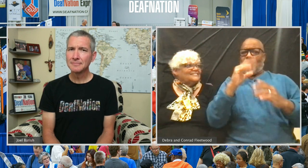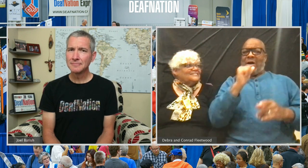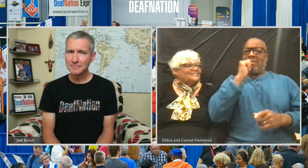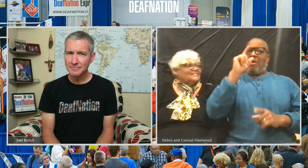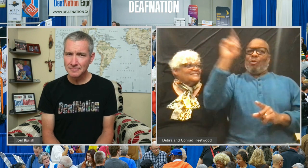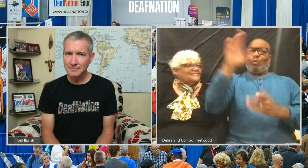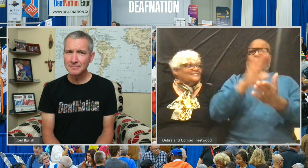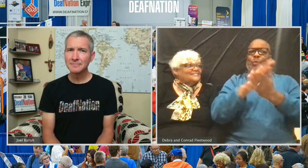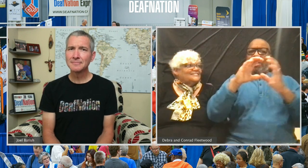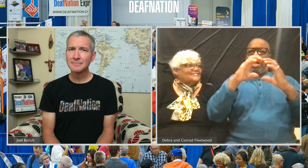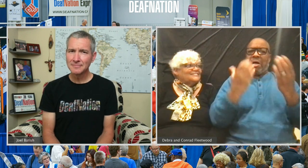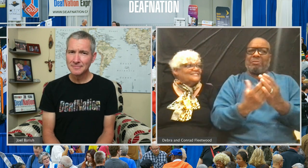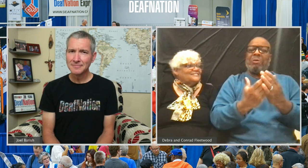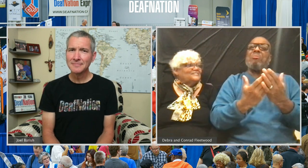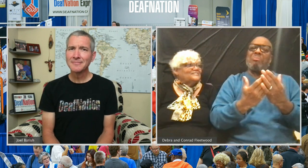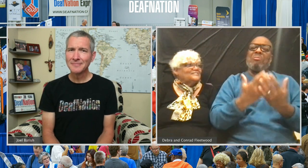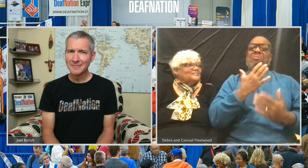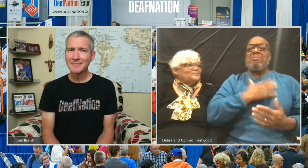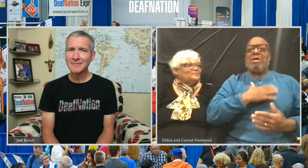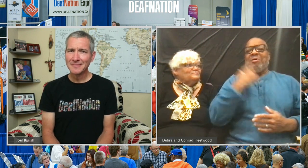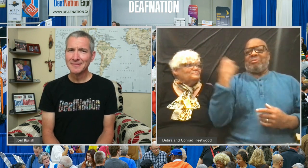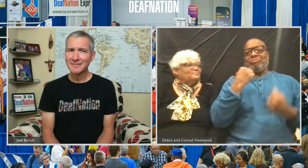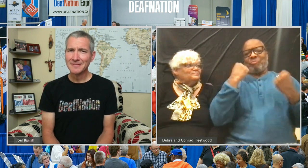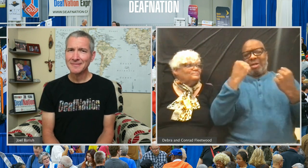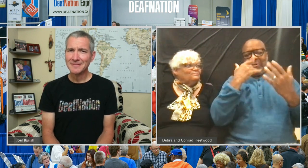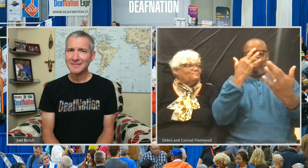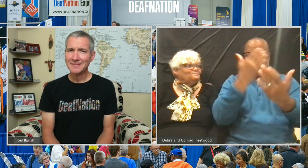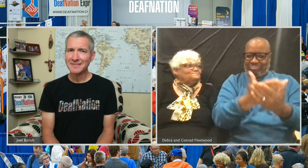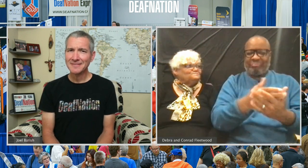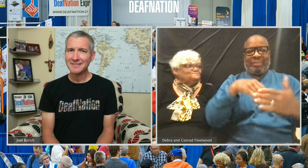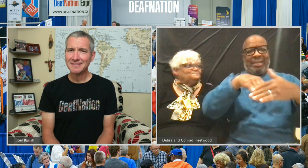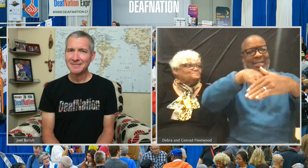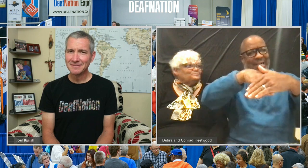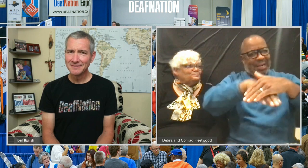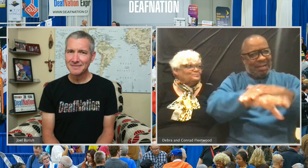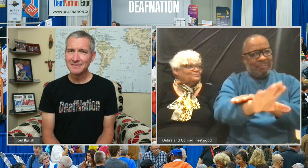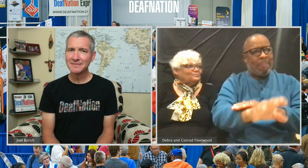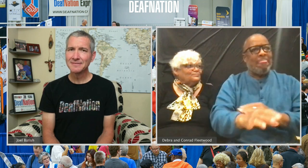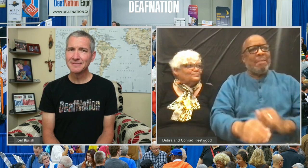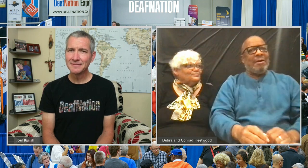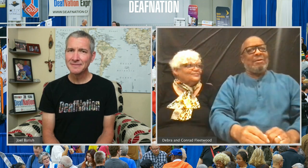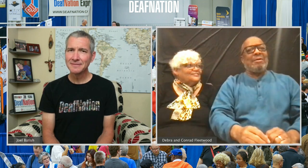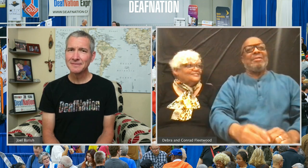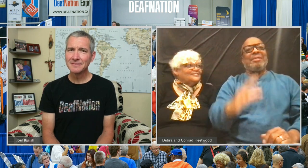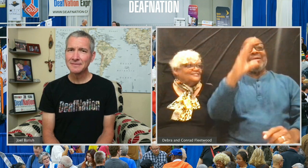We weren’t going to school for class. So we drove there, went in,